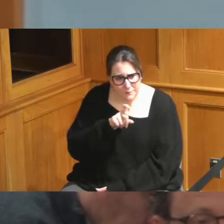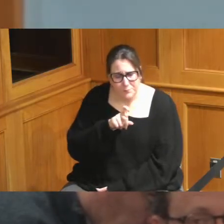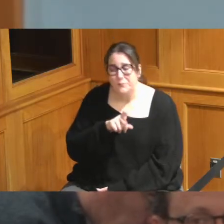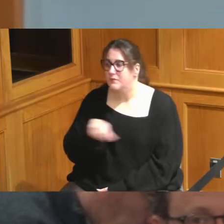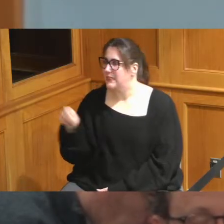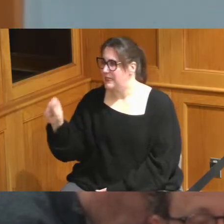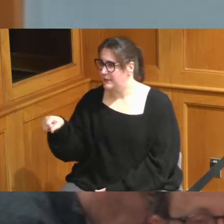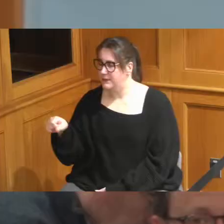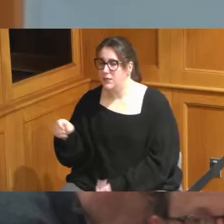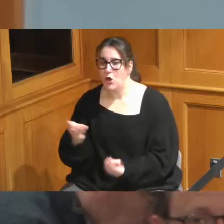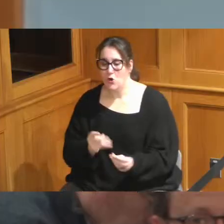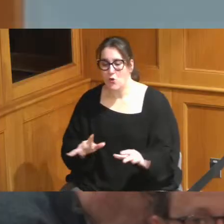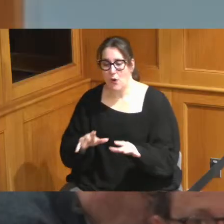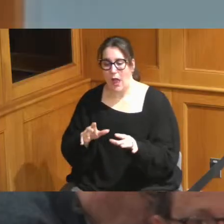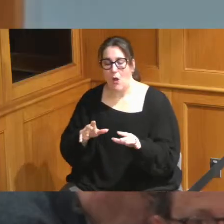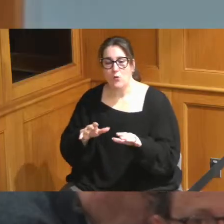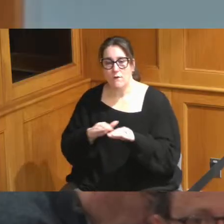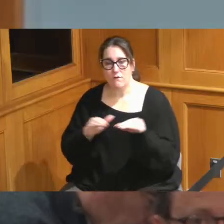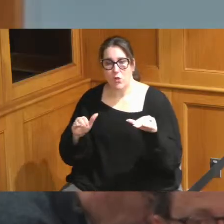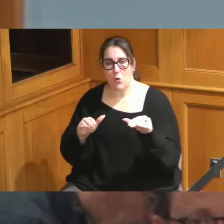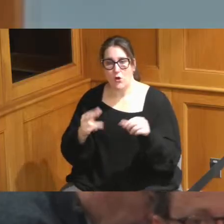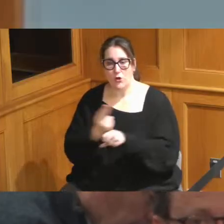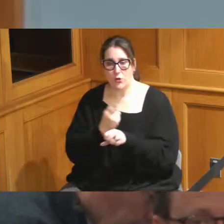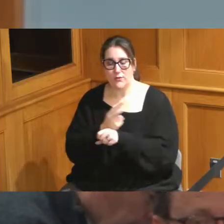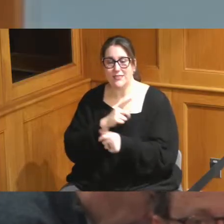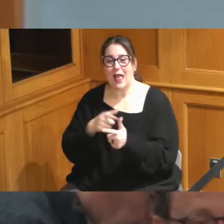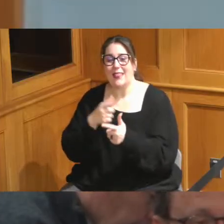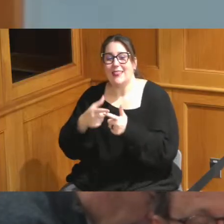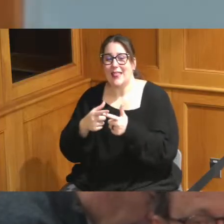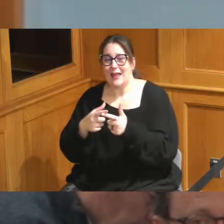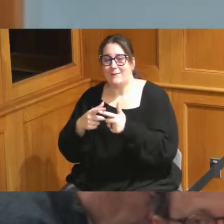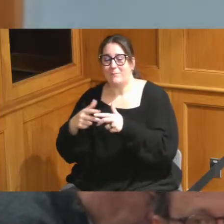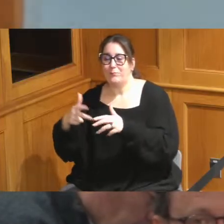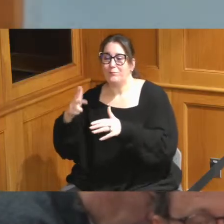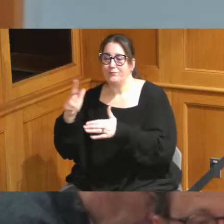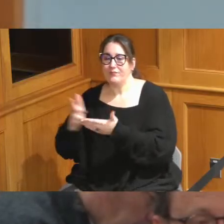ground floor use. You have a vehicular access to get into the garages on levels two, three,